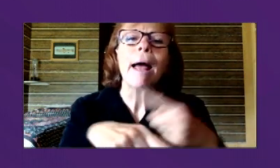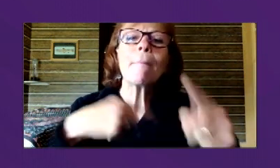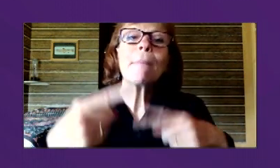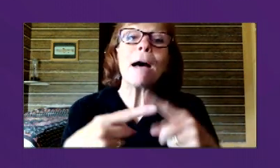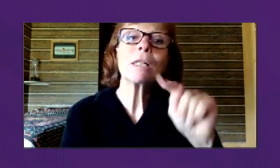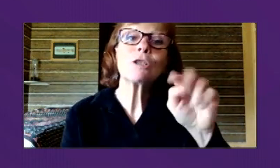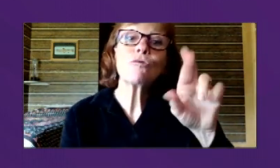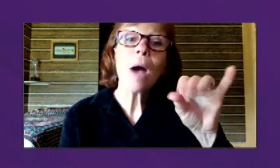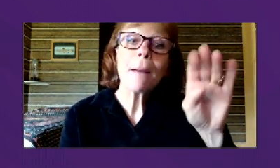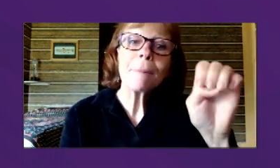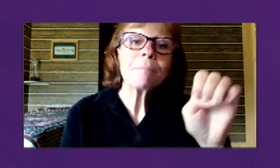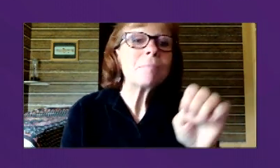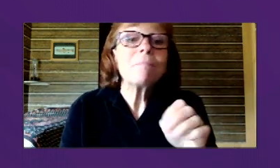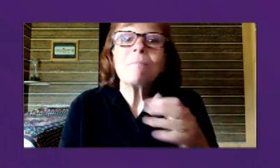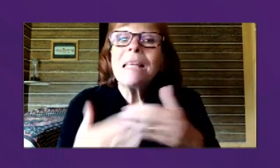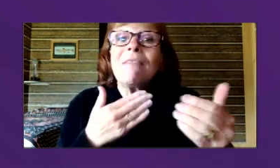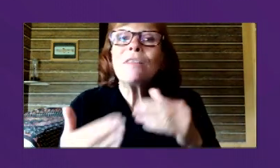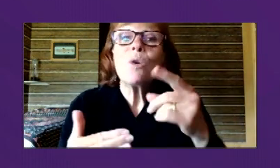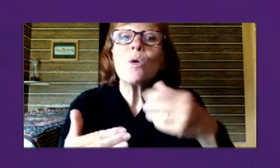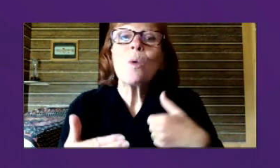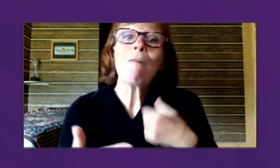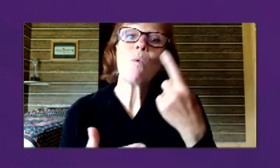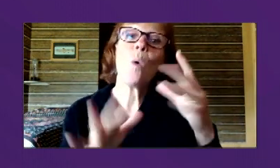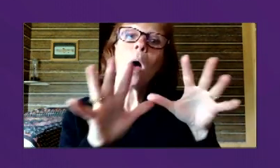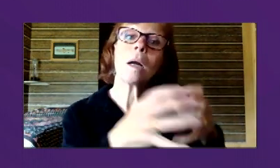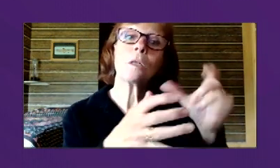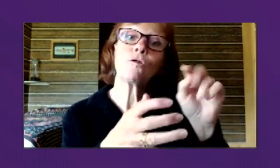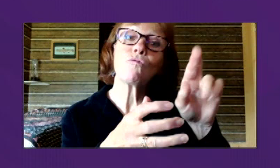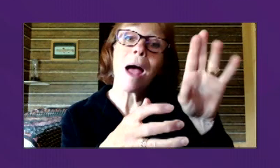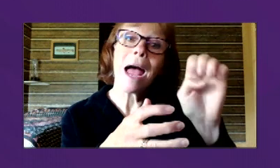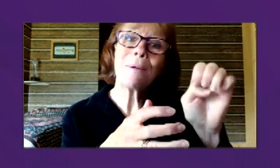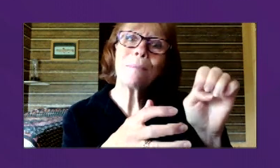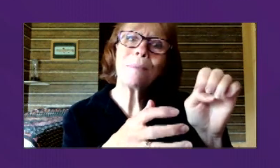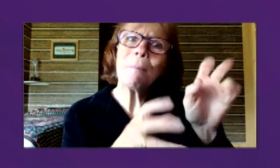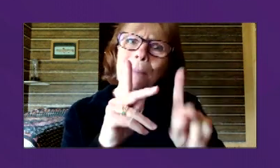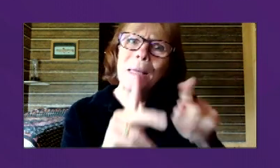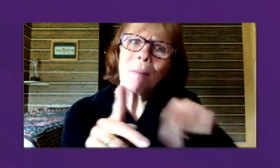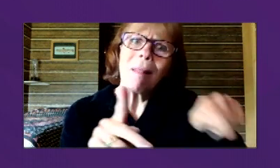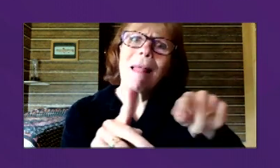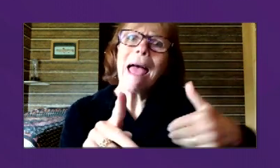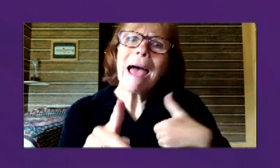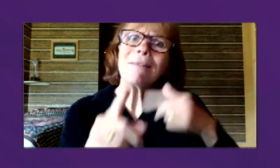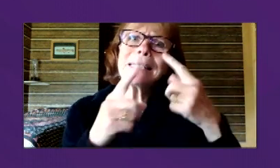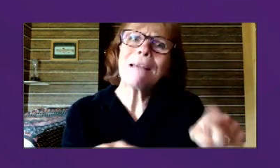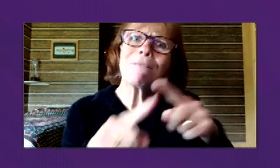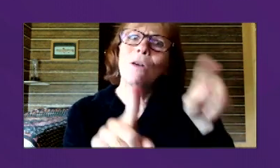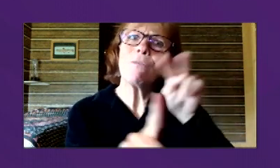there are varying viewpoints and perspectives. Work toward telling narratives that are acceptable